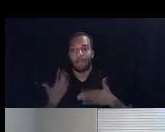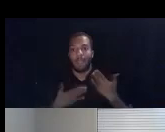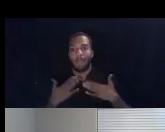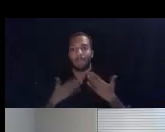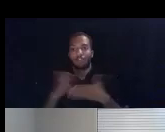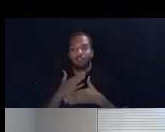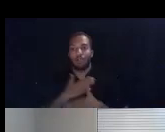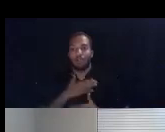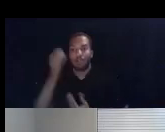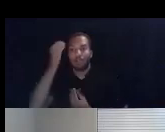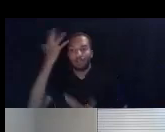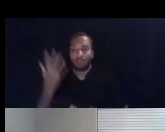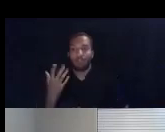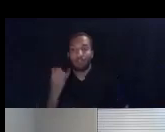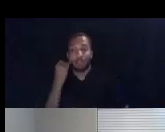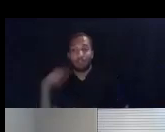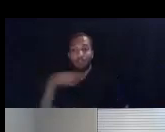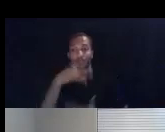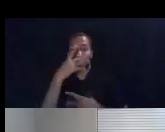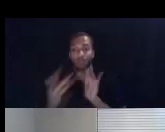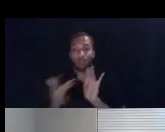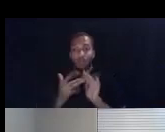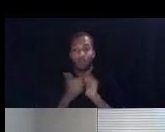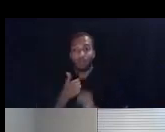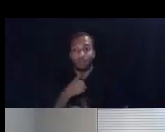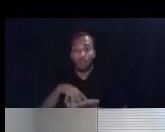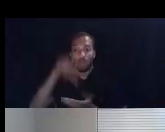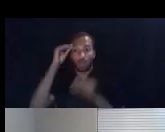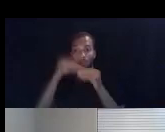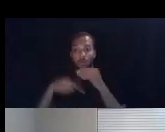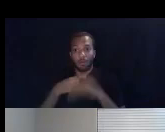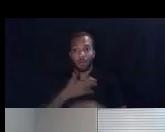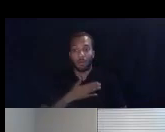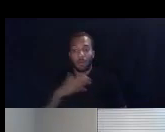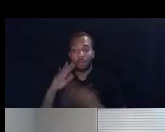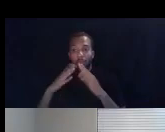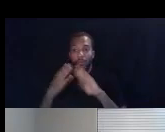If you are interested in connecting and learning more about our community advisory council, for example.